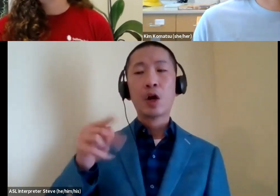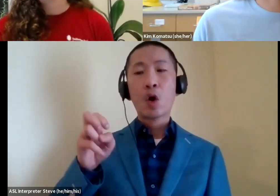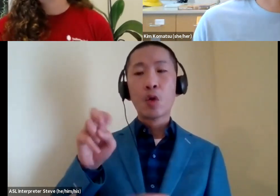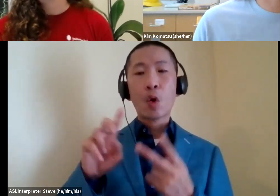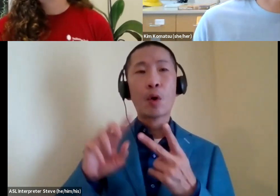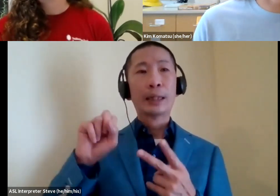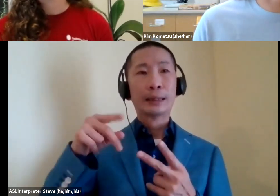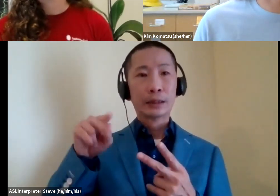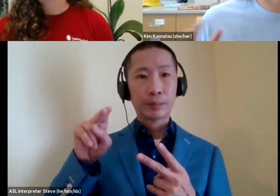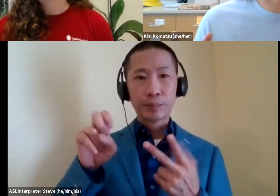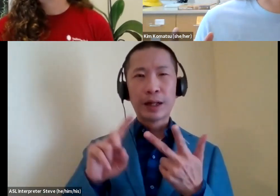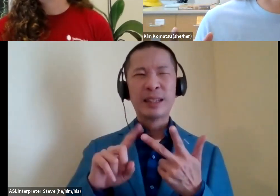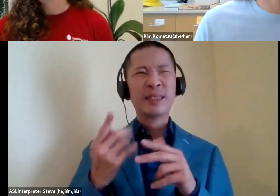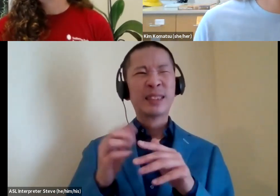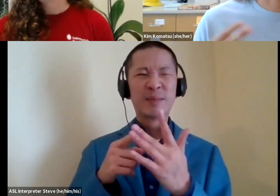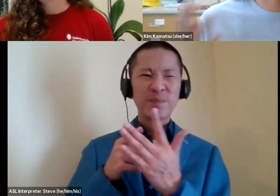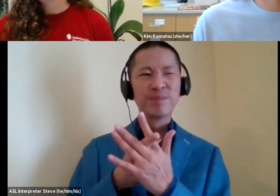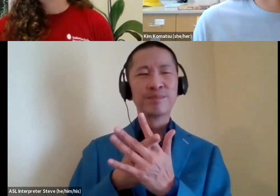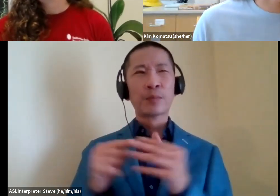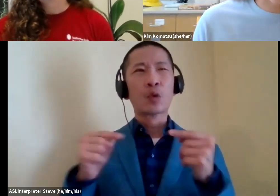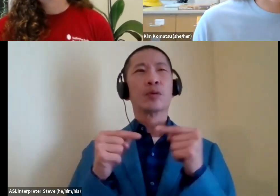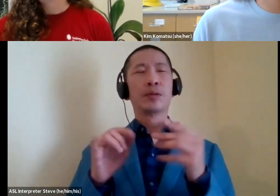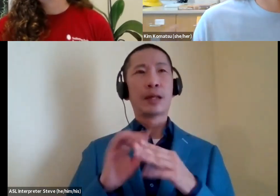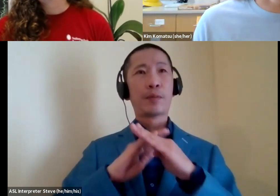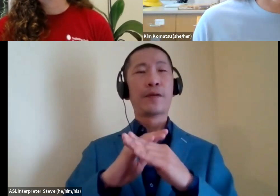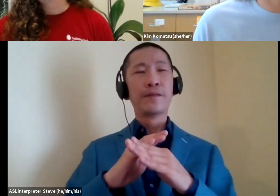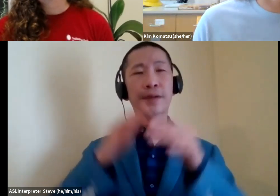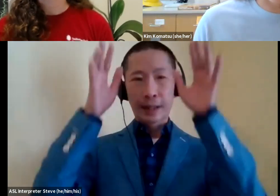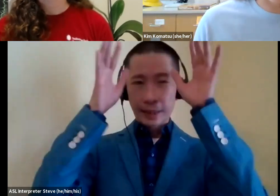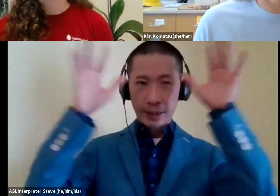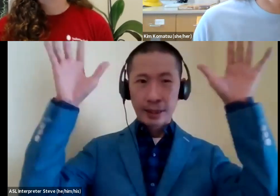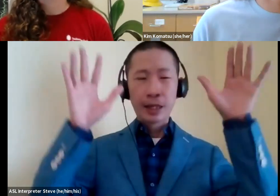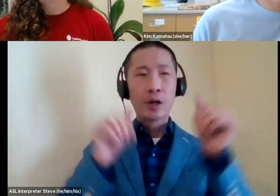Kim Komatsu (she/her): These are pokey things that can prevent animals like deer or rabbits from eating plants.